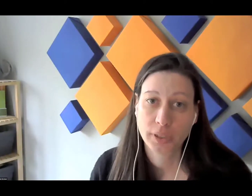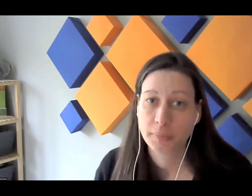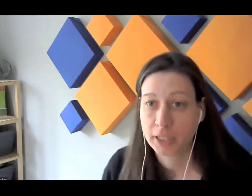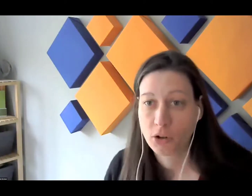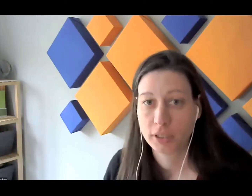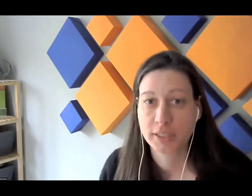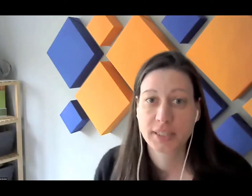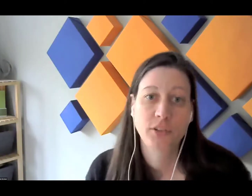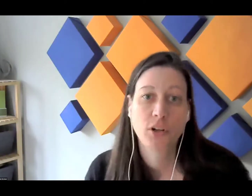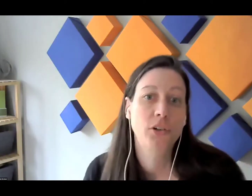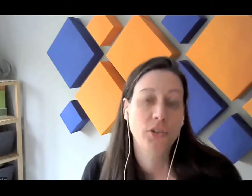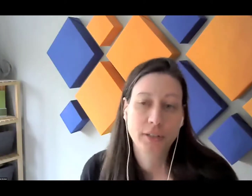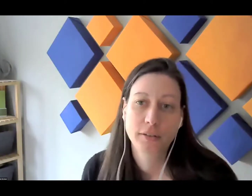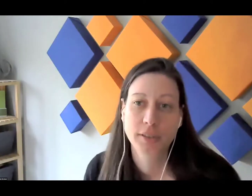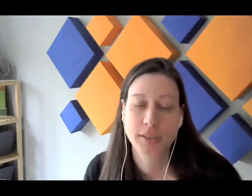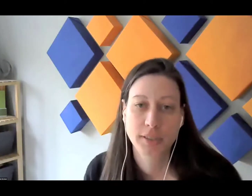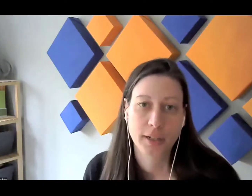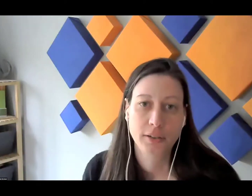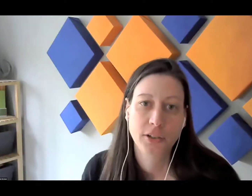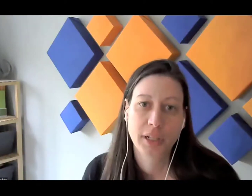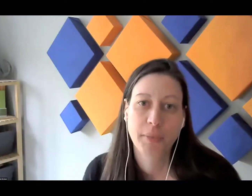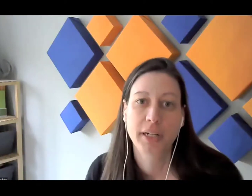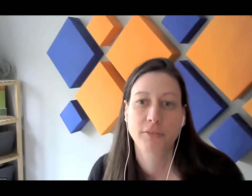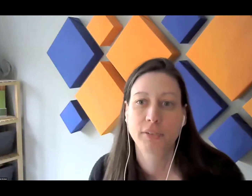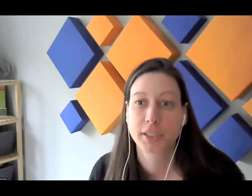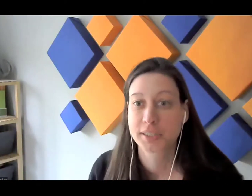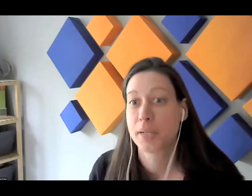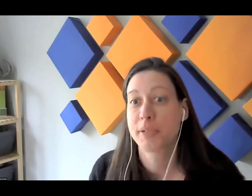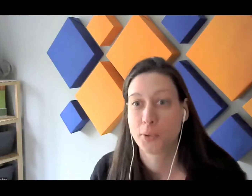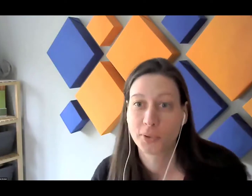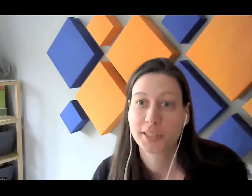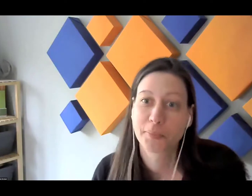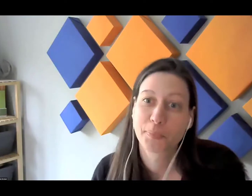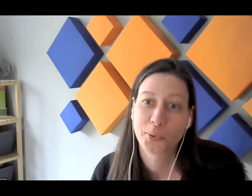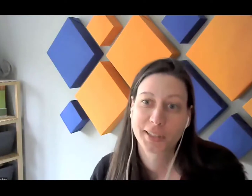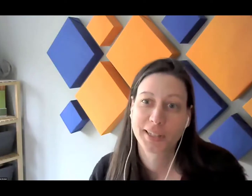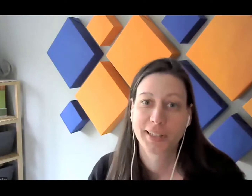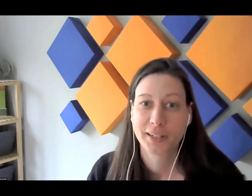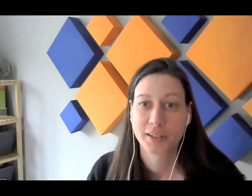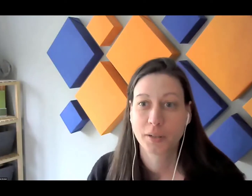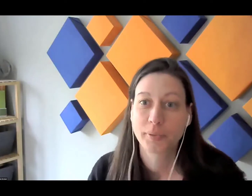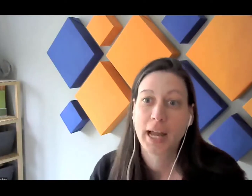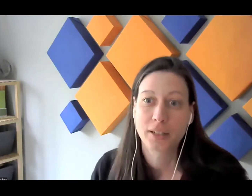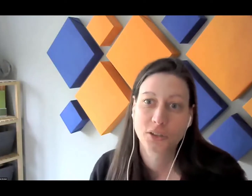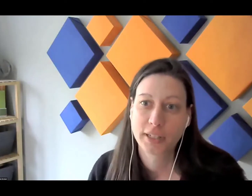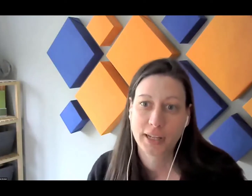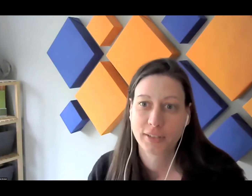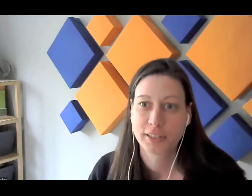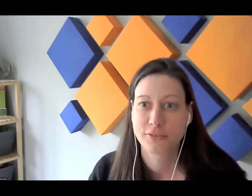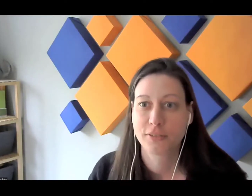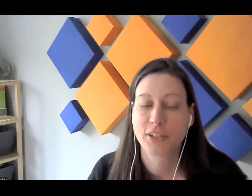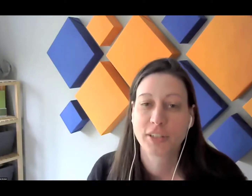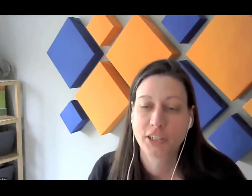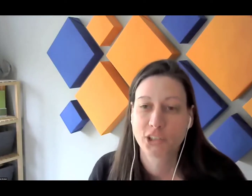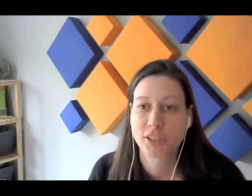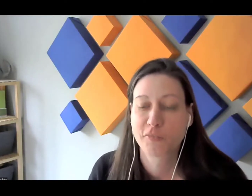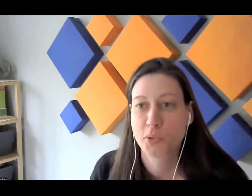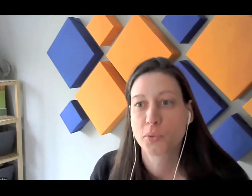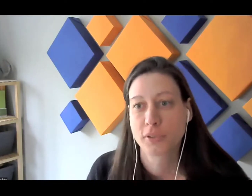they may call it 700 instead, you know, they might have like a semi bold and then a bold and then like a black. So they have like different variations of bold.